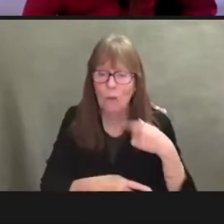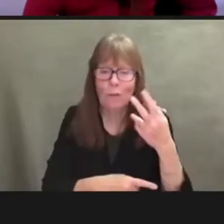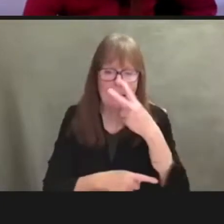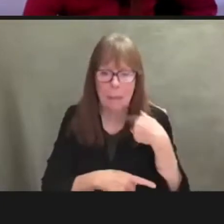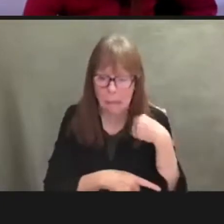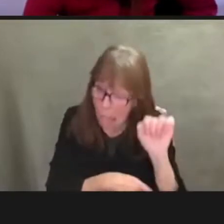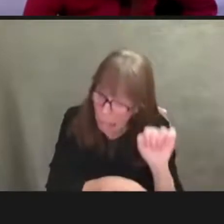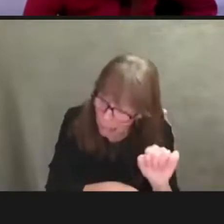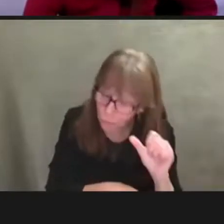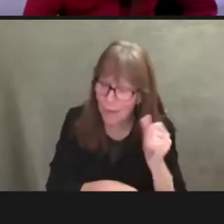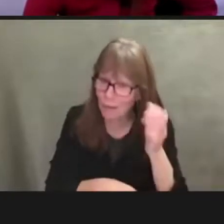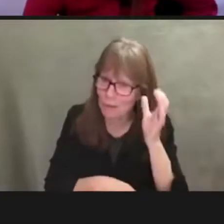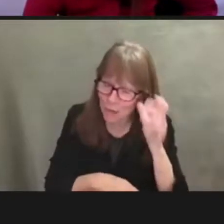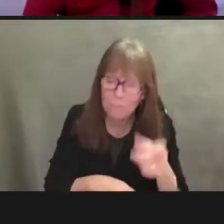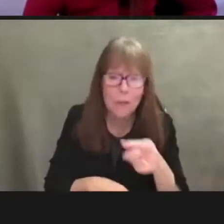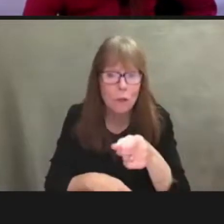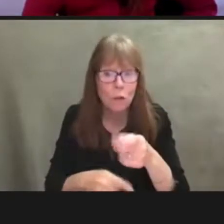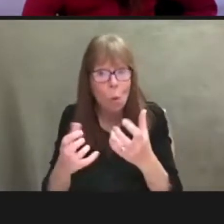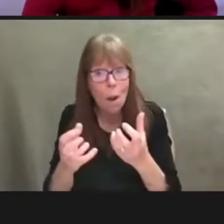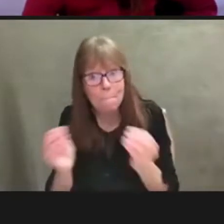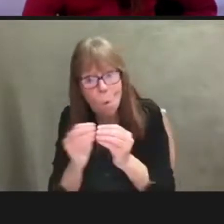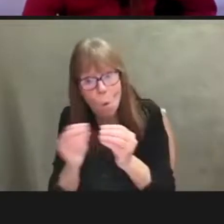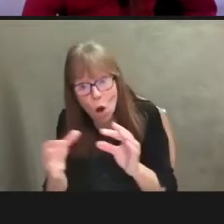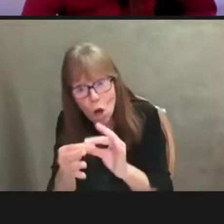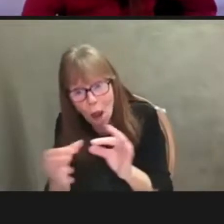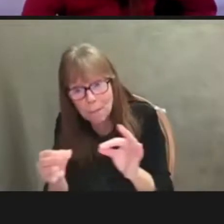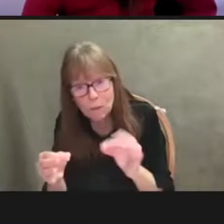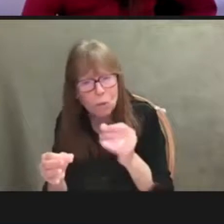Were you asking for more comments or did you have another question?